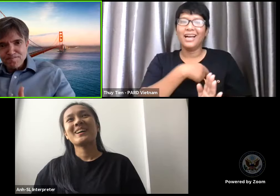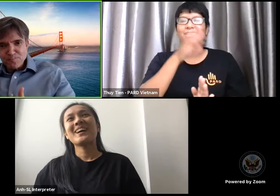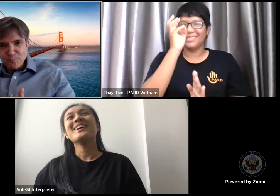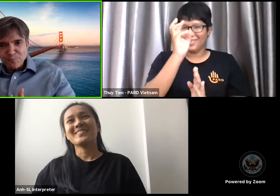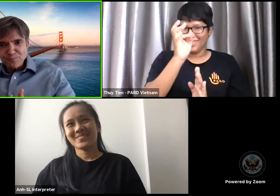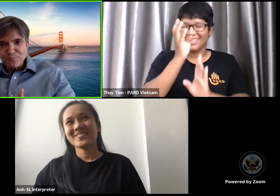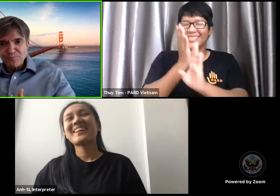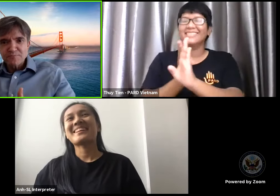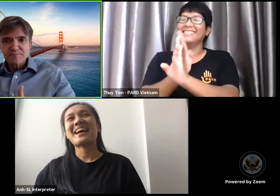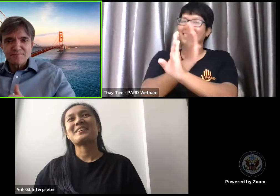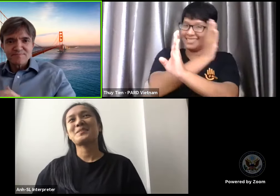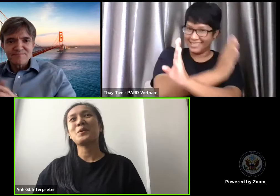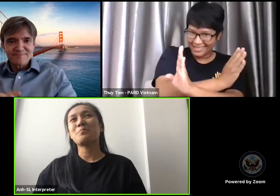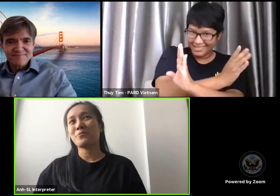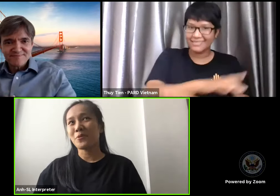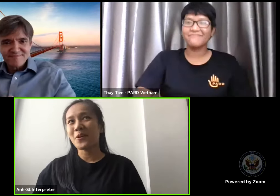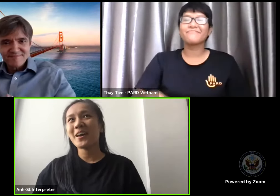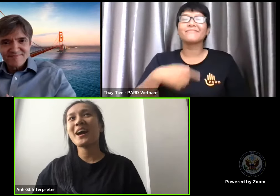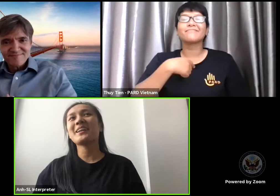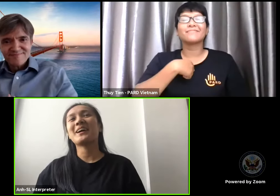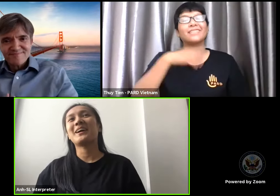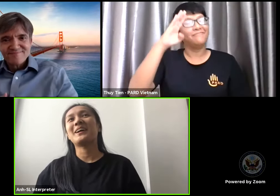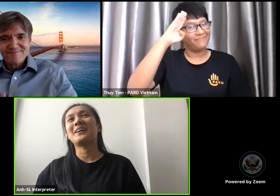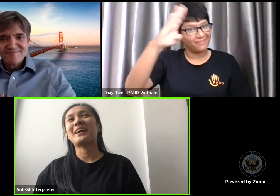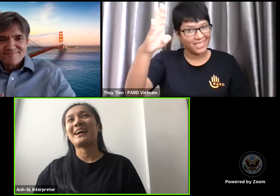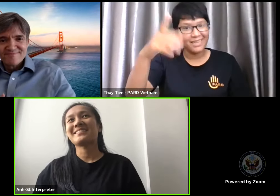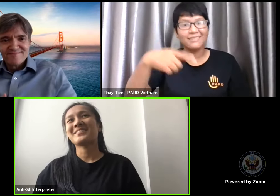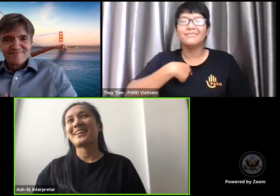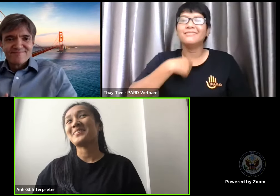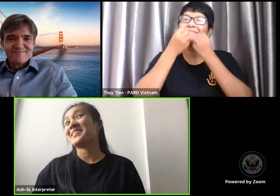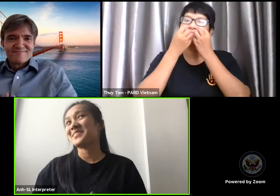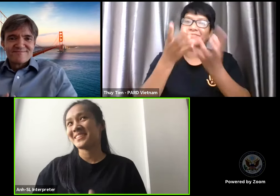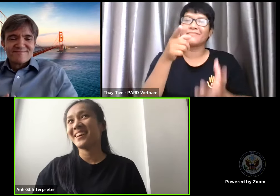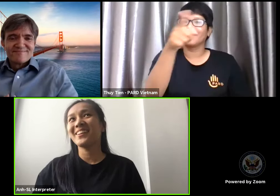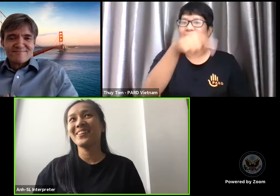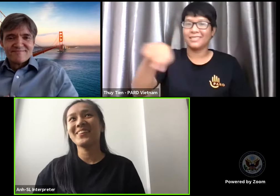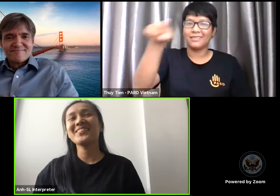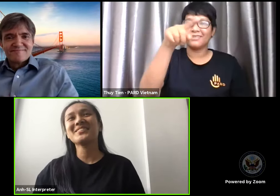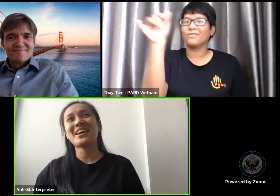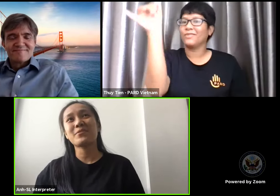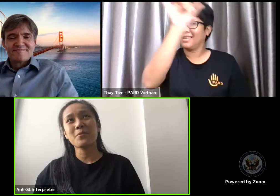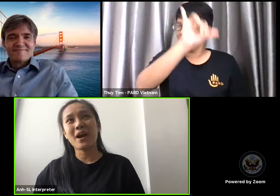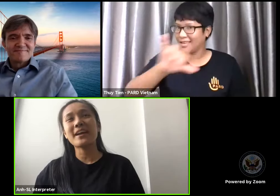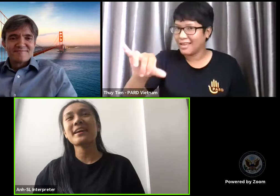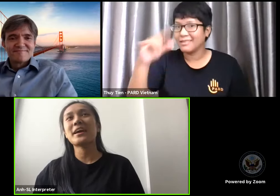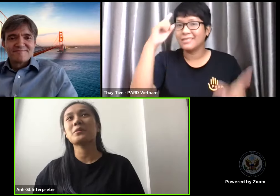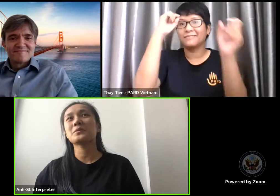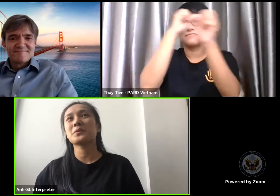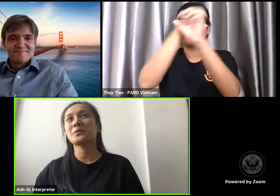[Anh] Yeah, so, before that I would like to say hello to everyone and also